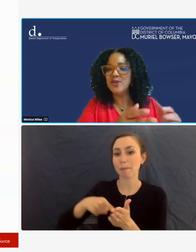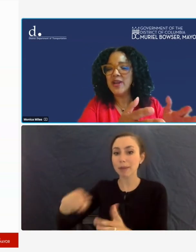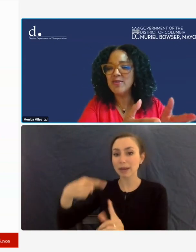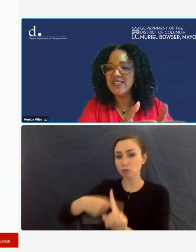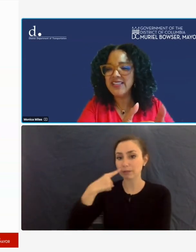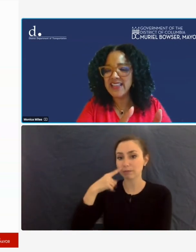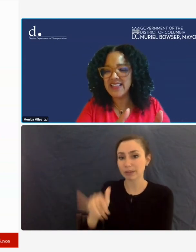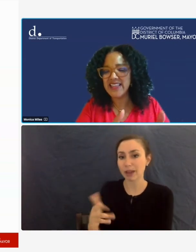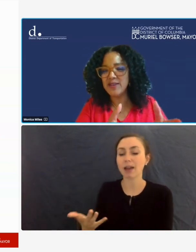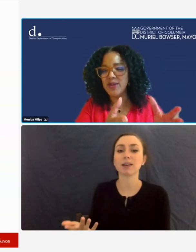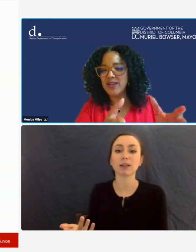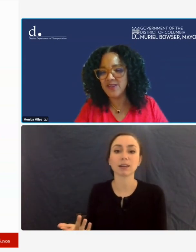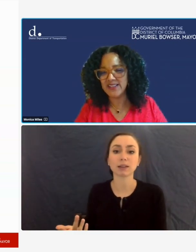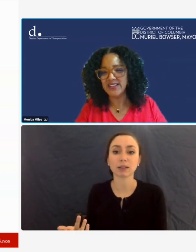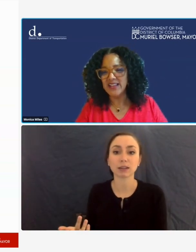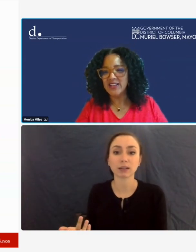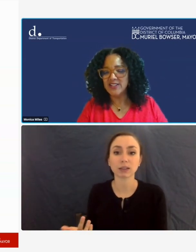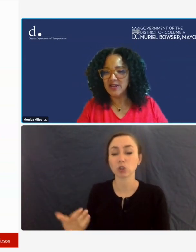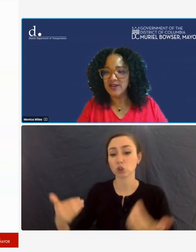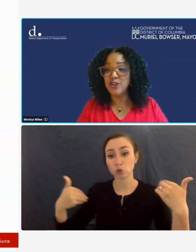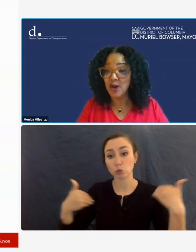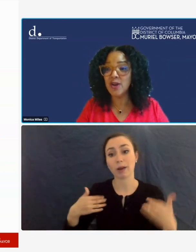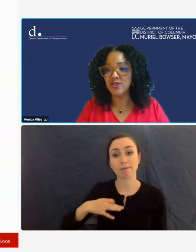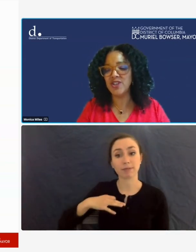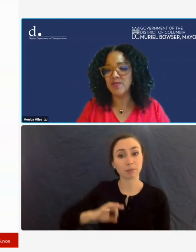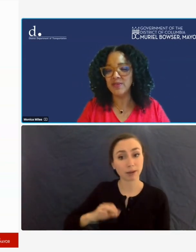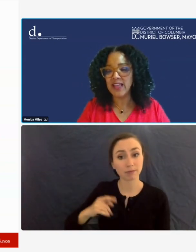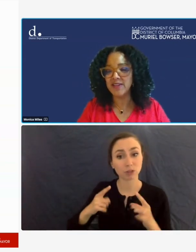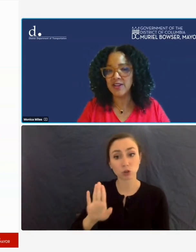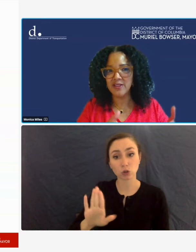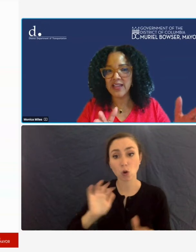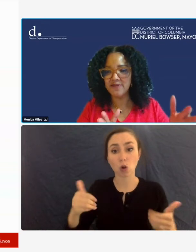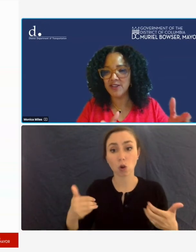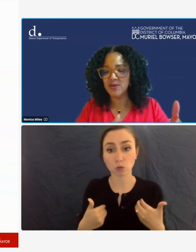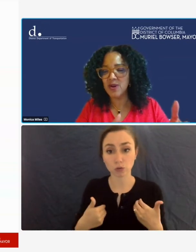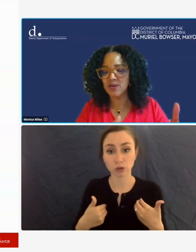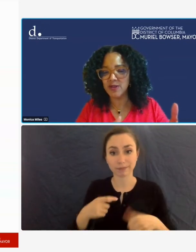able to get the benefits during your ownership like you know the life that you own the period